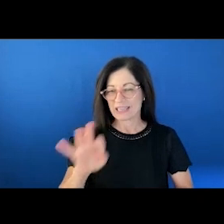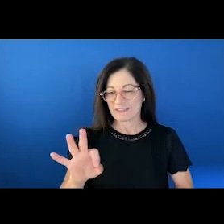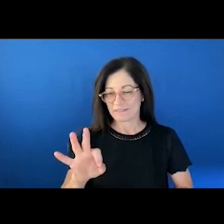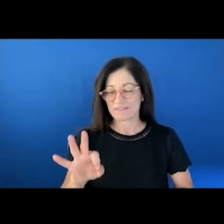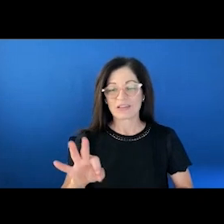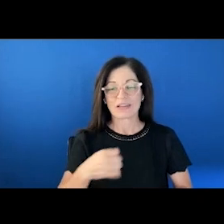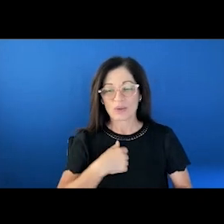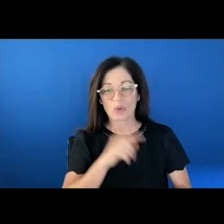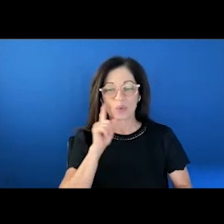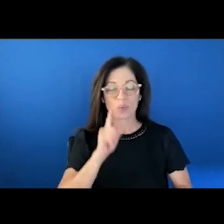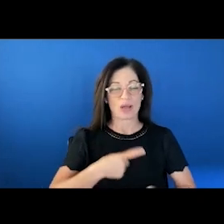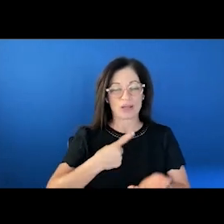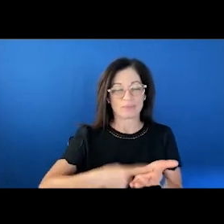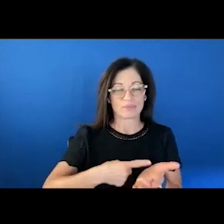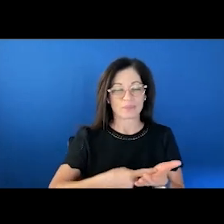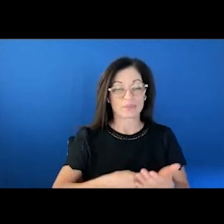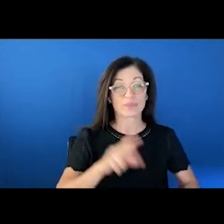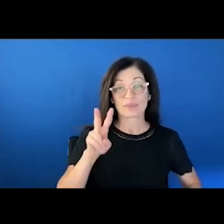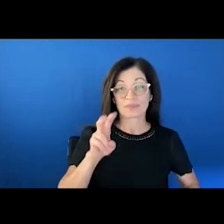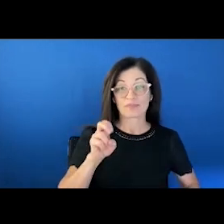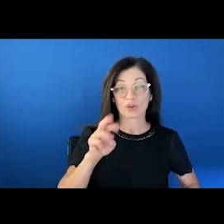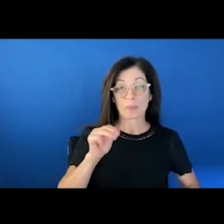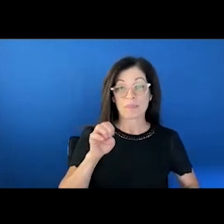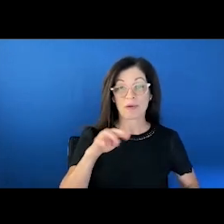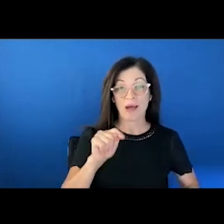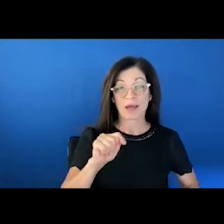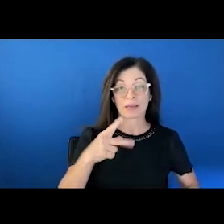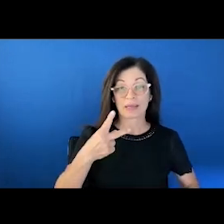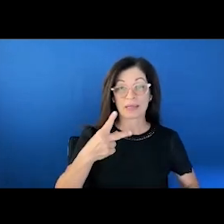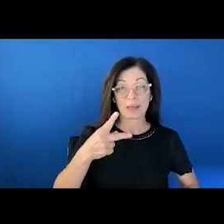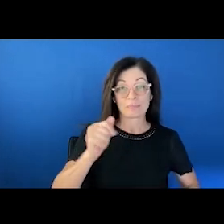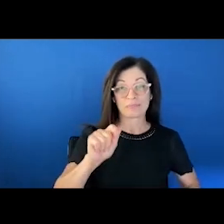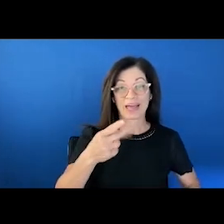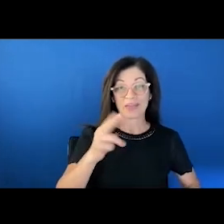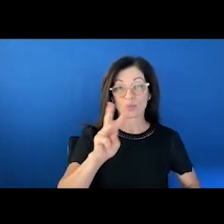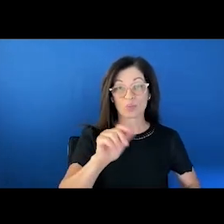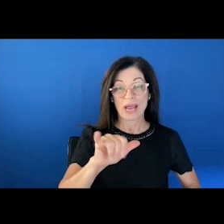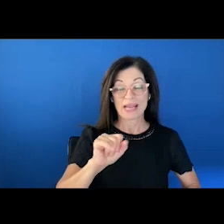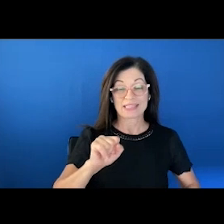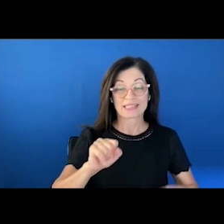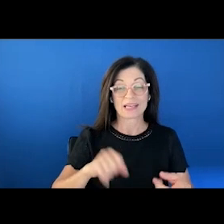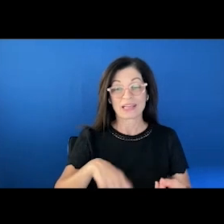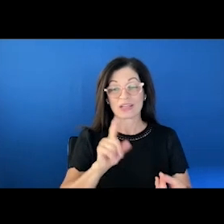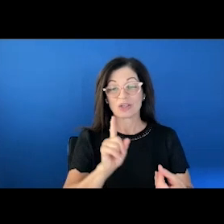Pathways to Partnerships and Evolve Employment (part of Minnesota’s State Services for the